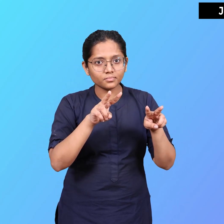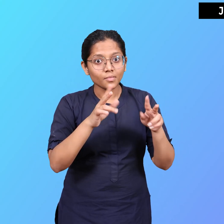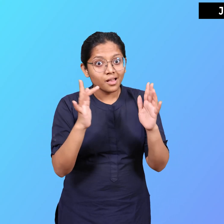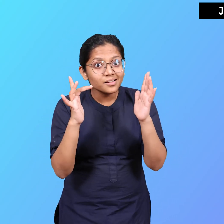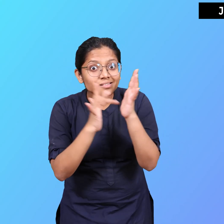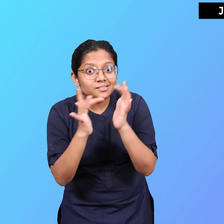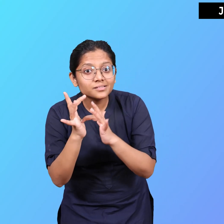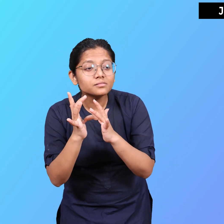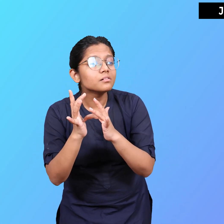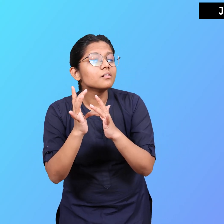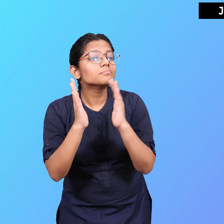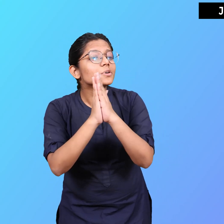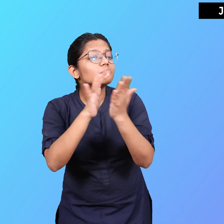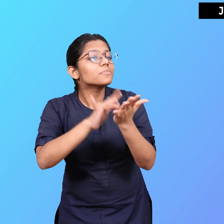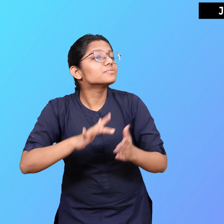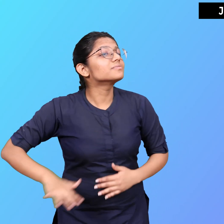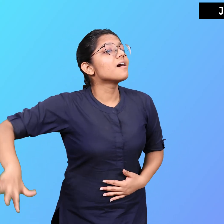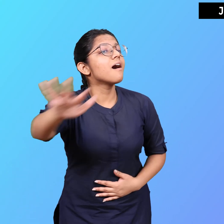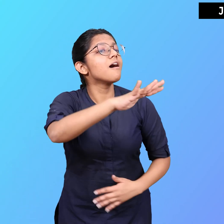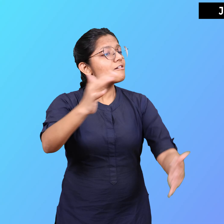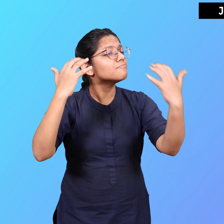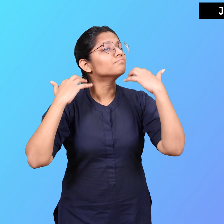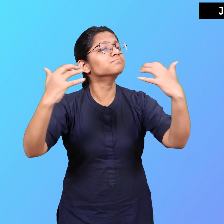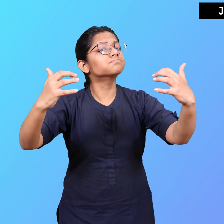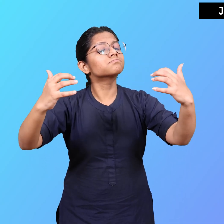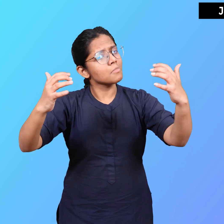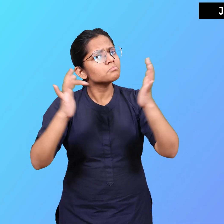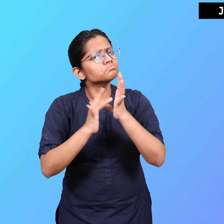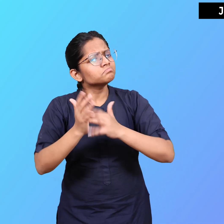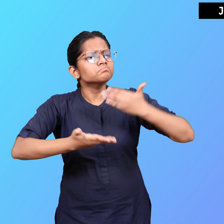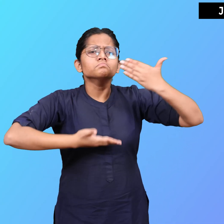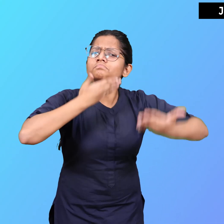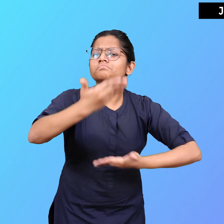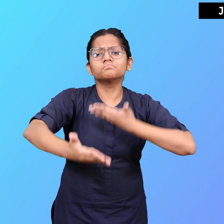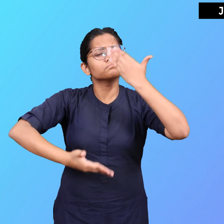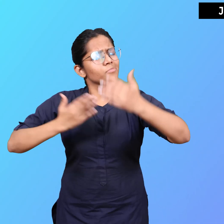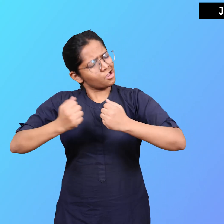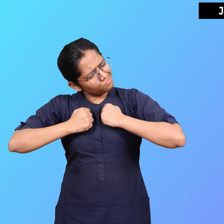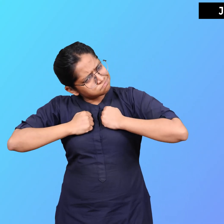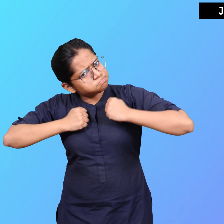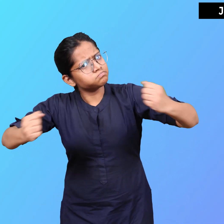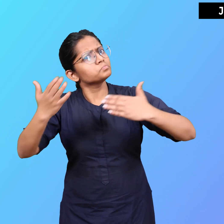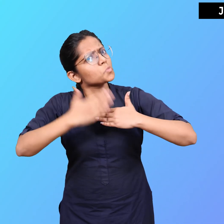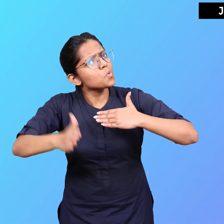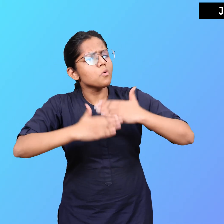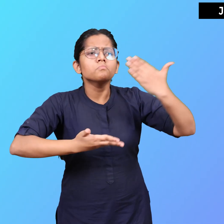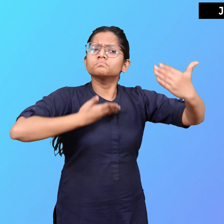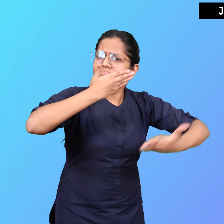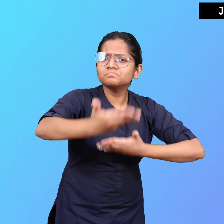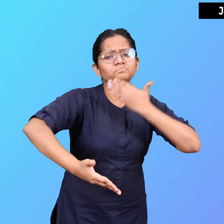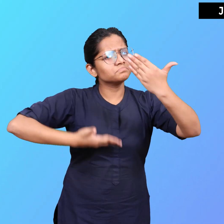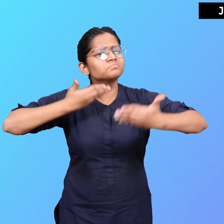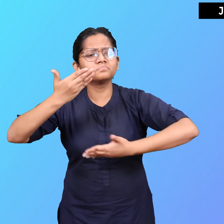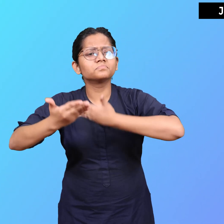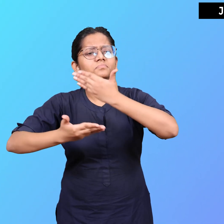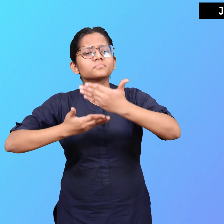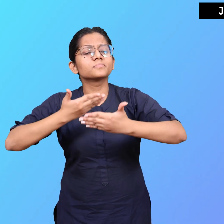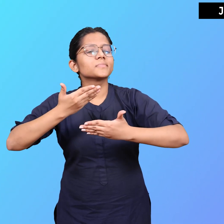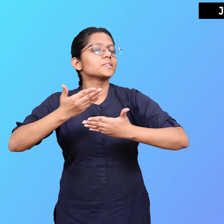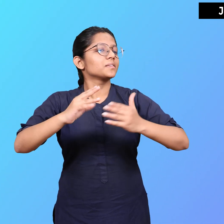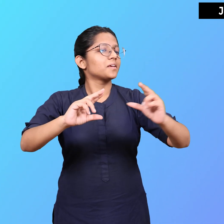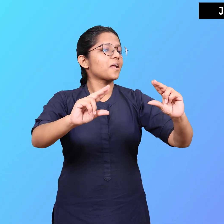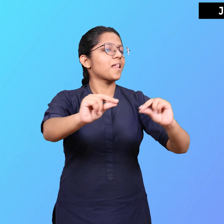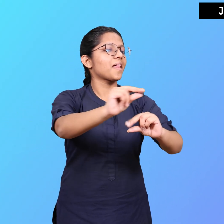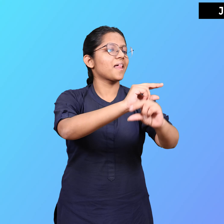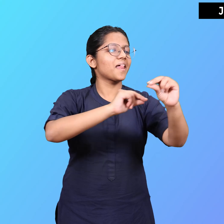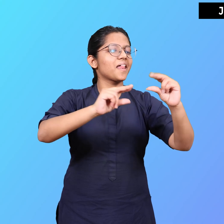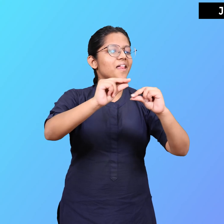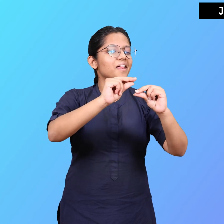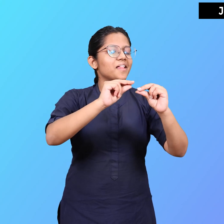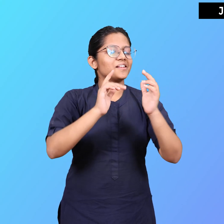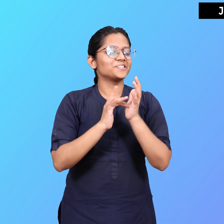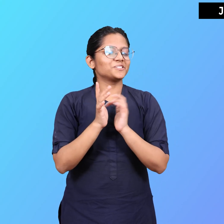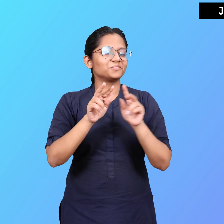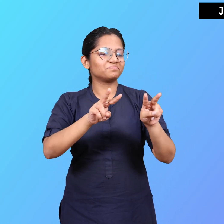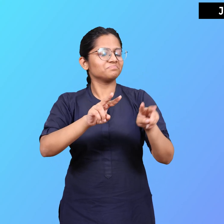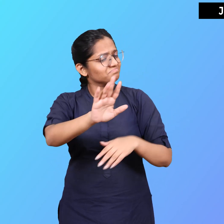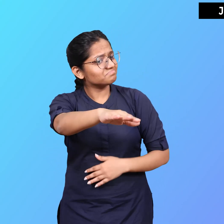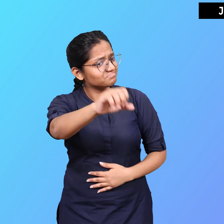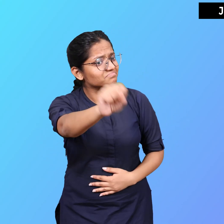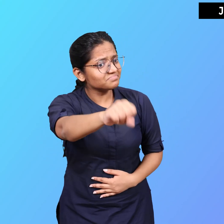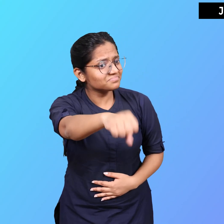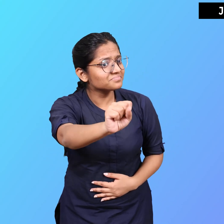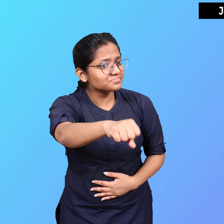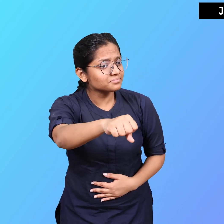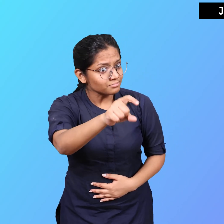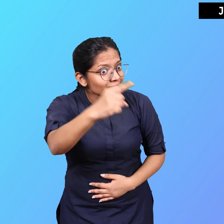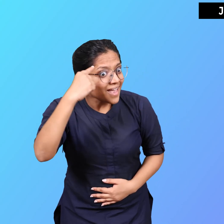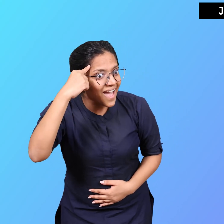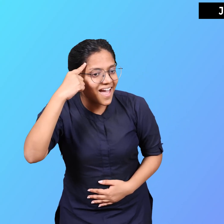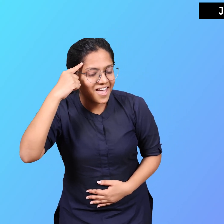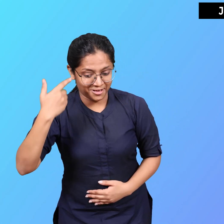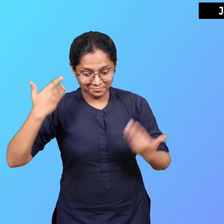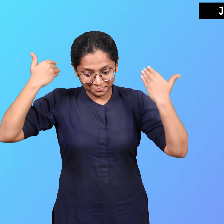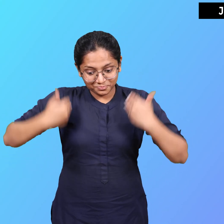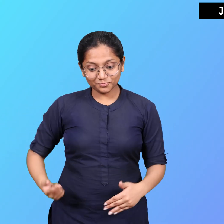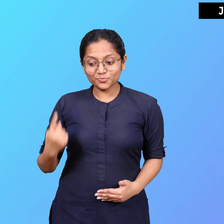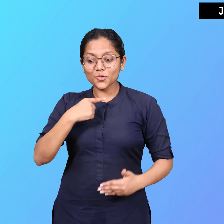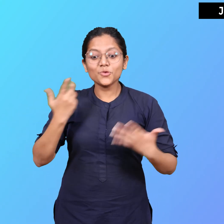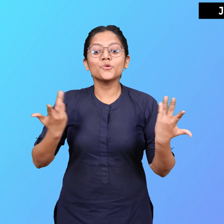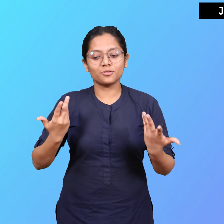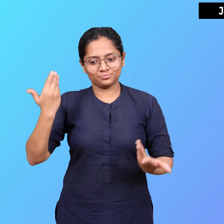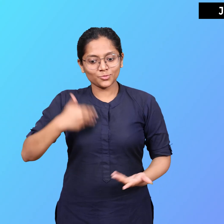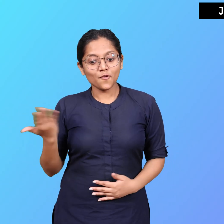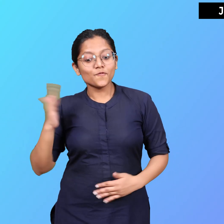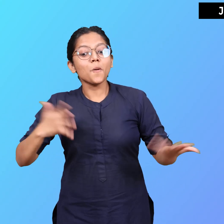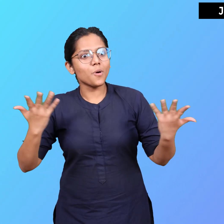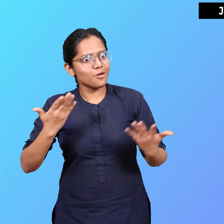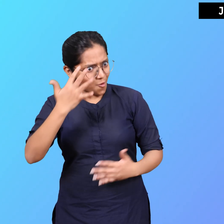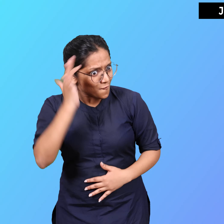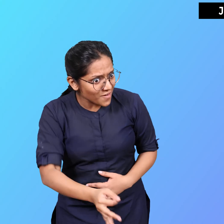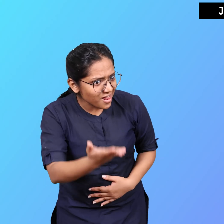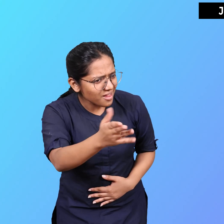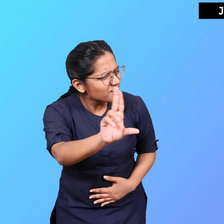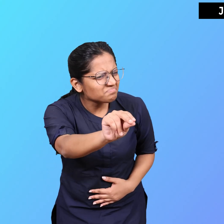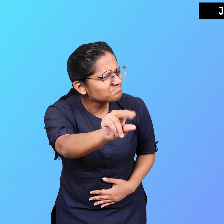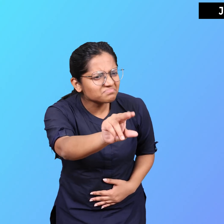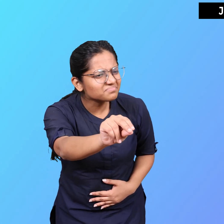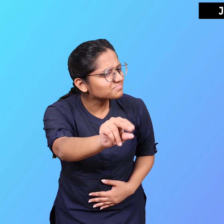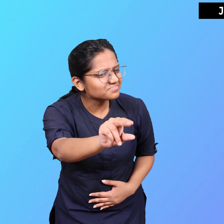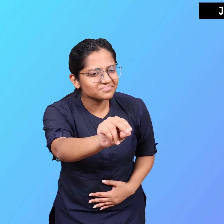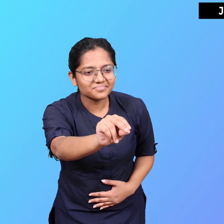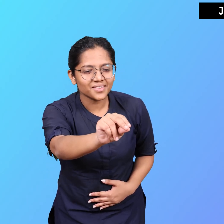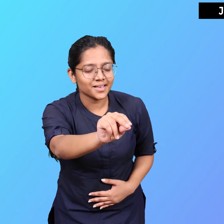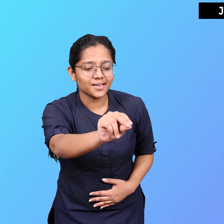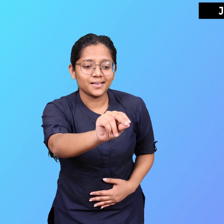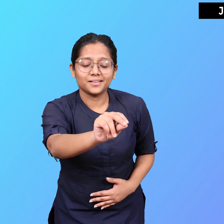So, as Jesus continued teaching in the Temple area, he said boldly, “Yes, you think you know me and where I came from!